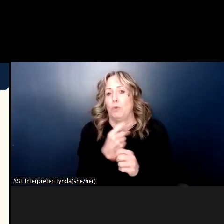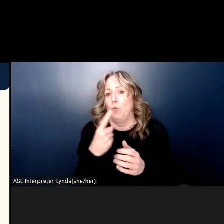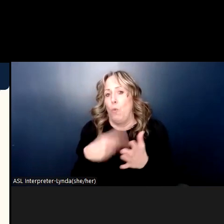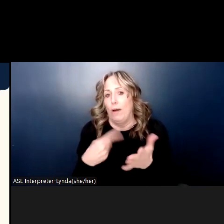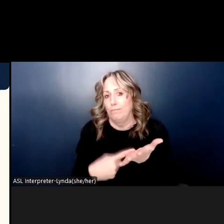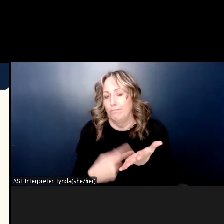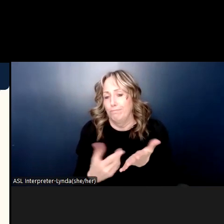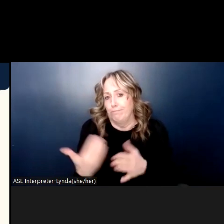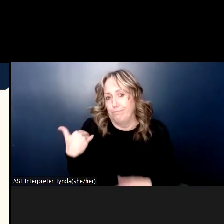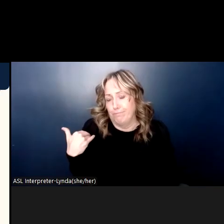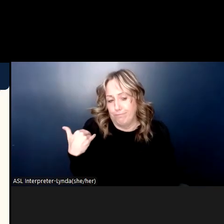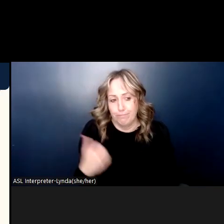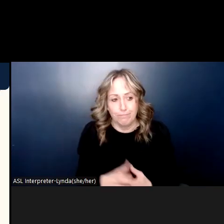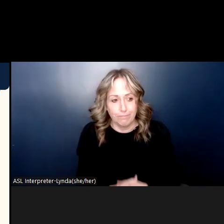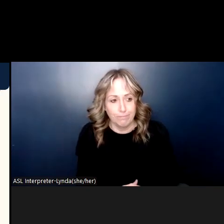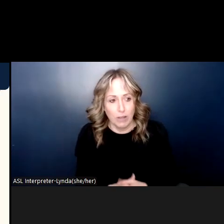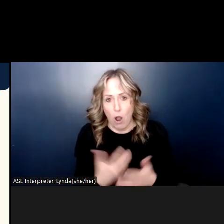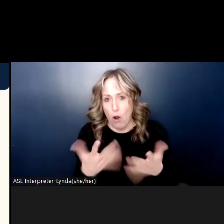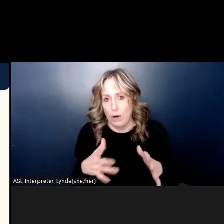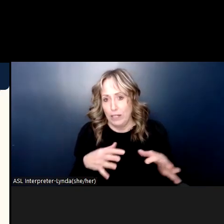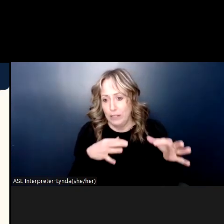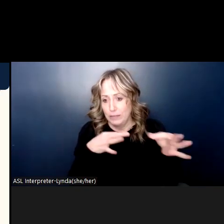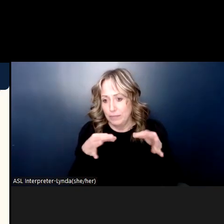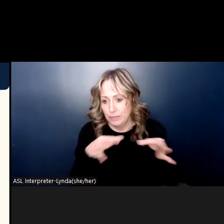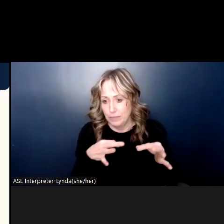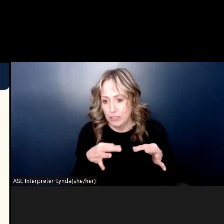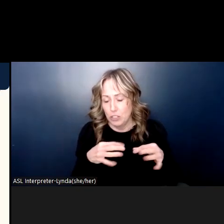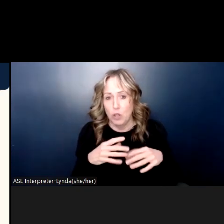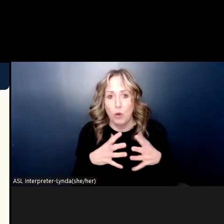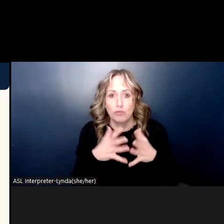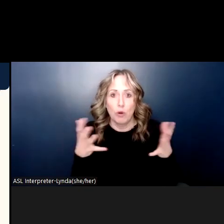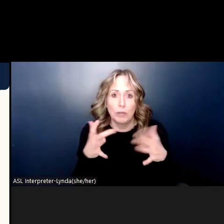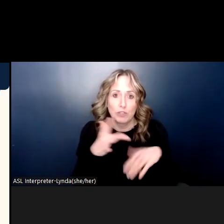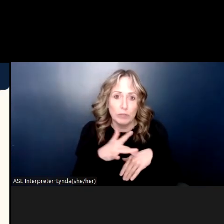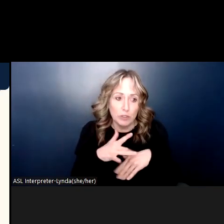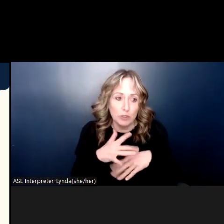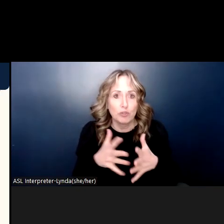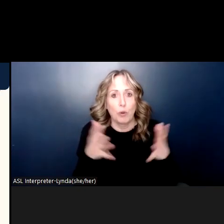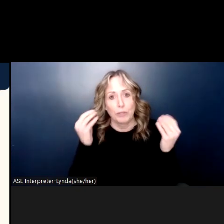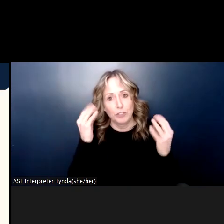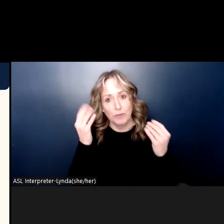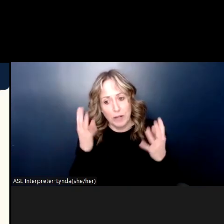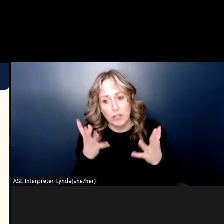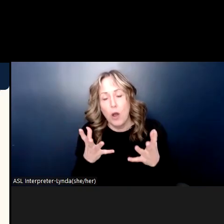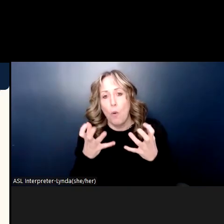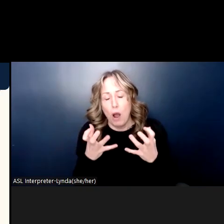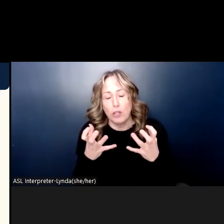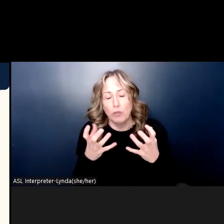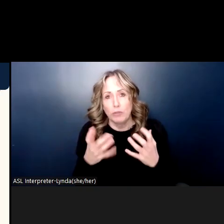We have been sharing so, so many resources, so much information. And we want you to walk away with what is really